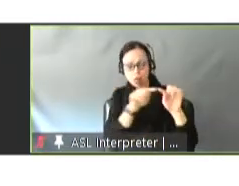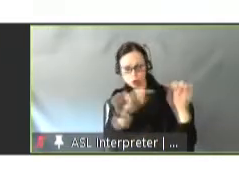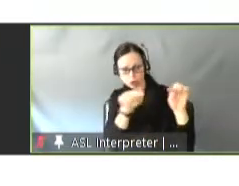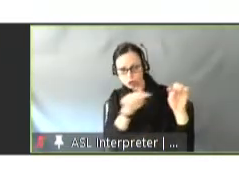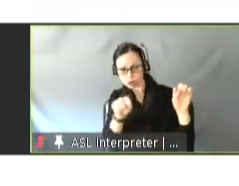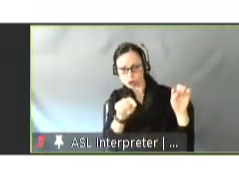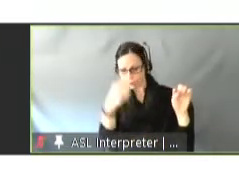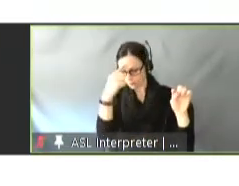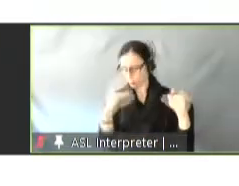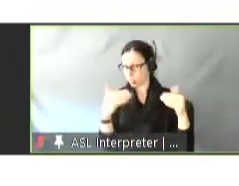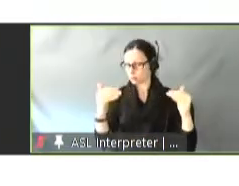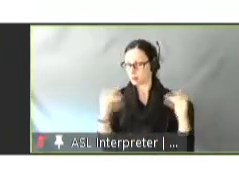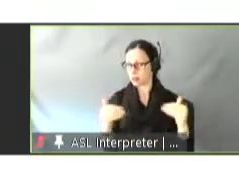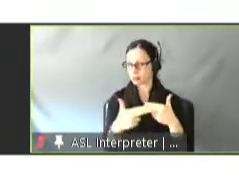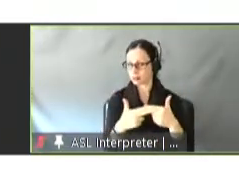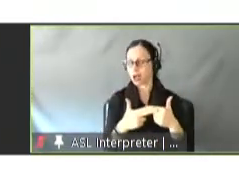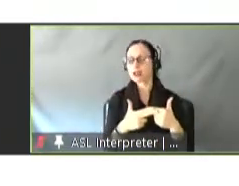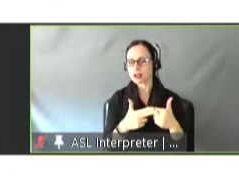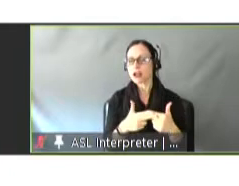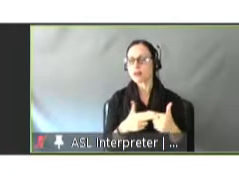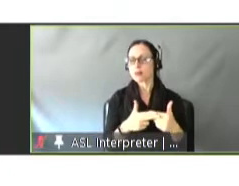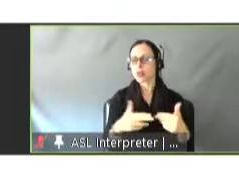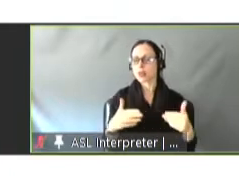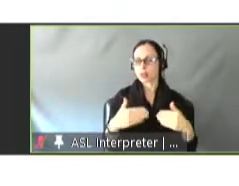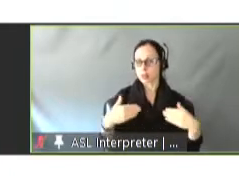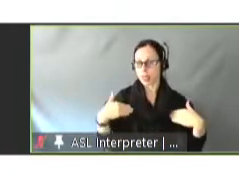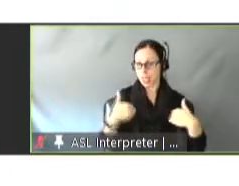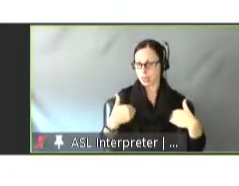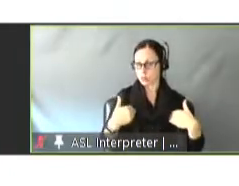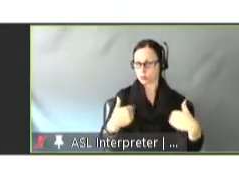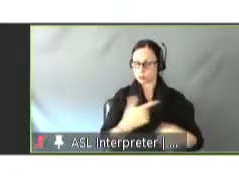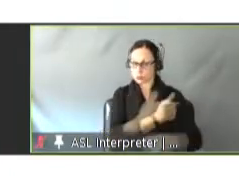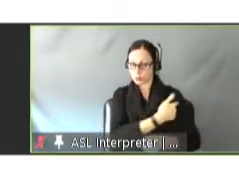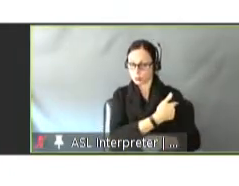the animals boosted with original mRNA will be in red, those with the variant mRNA will